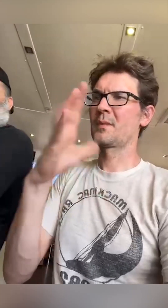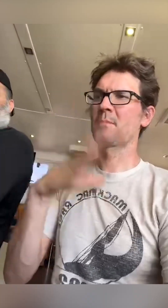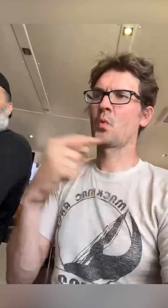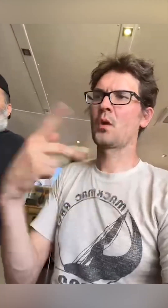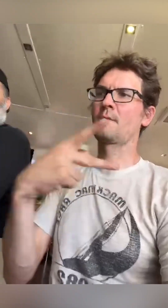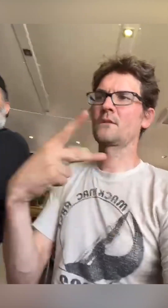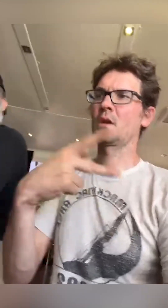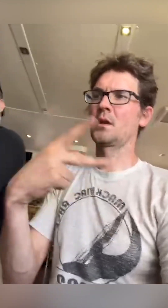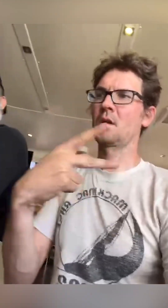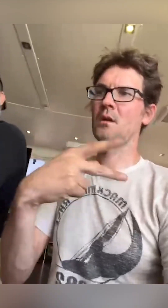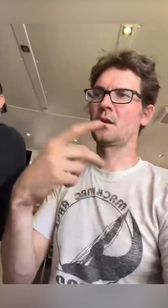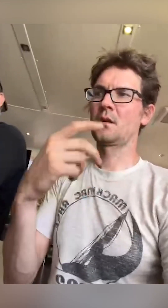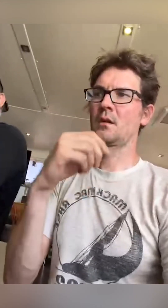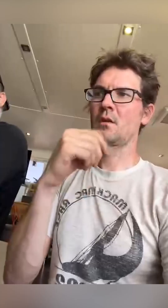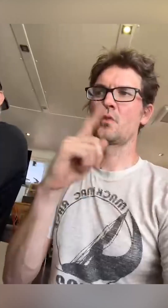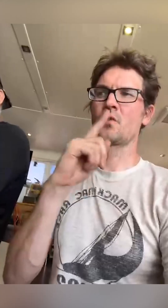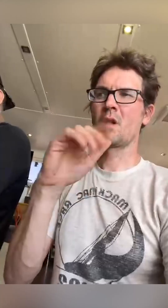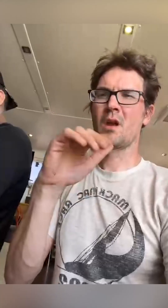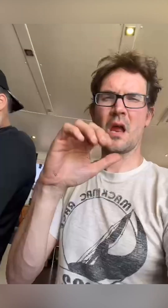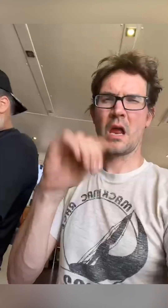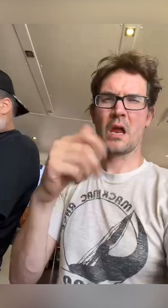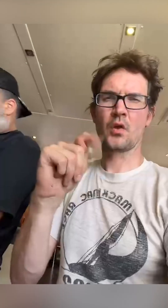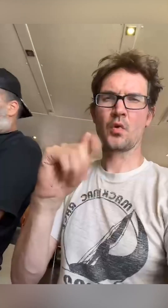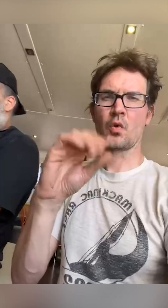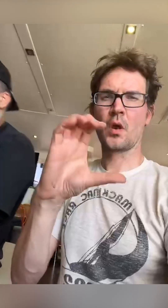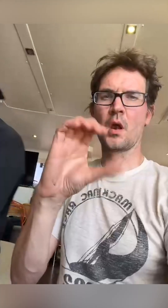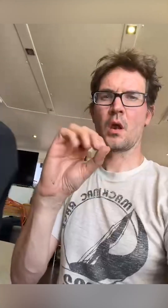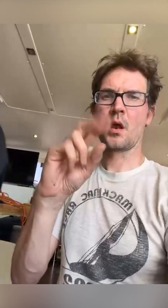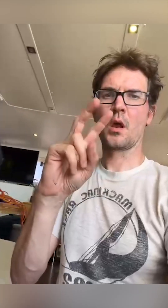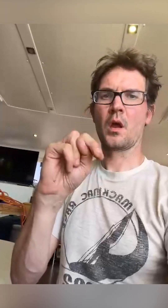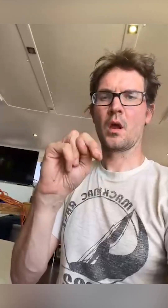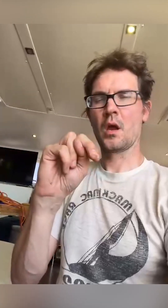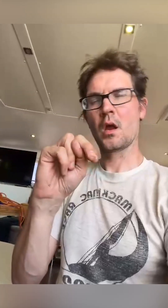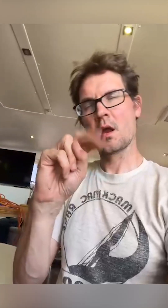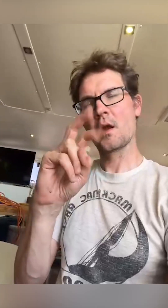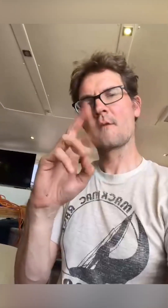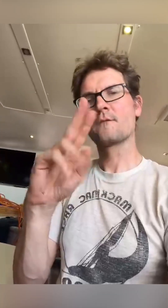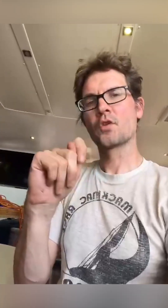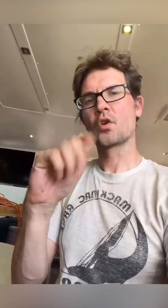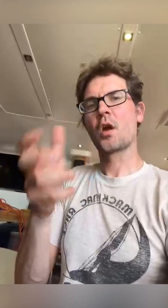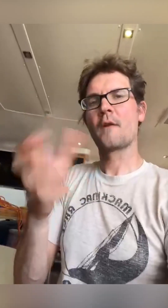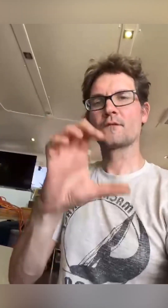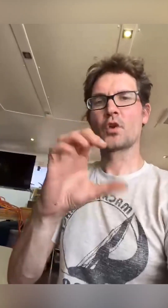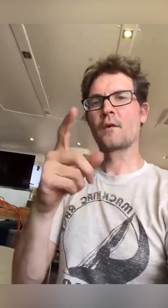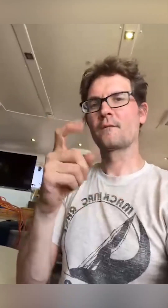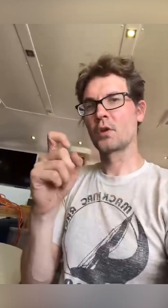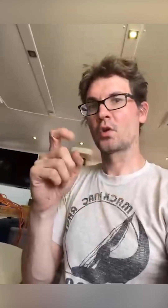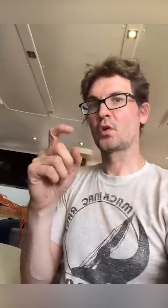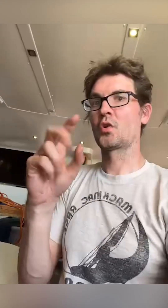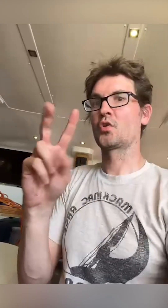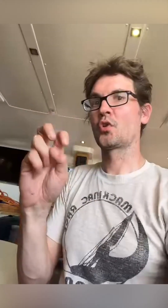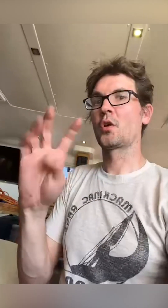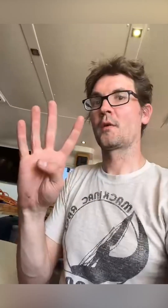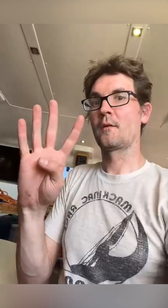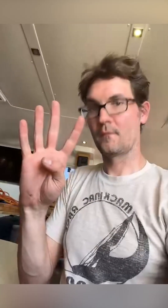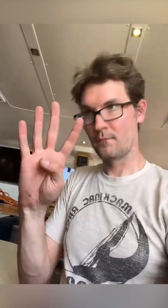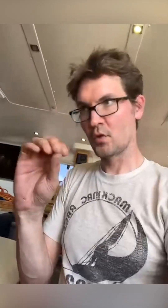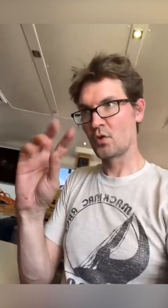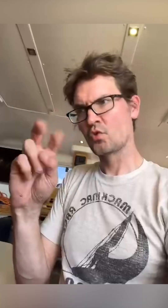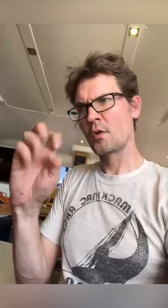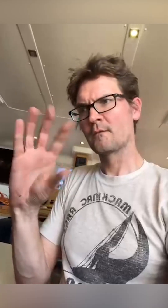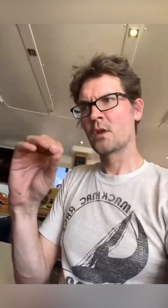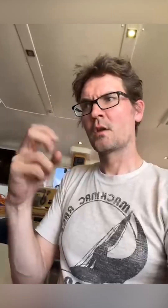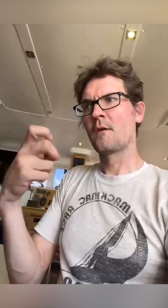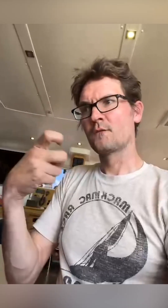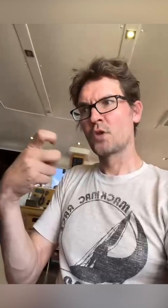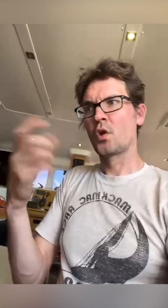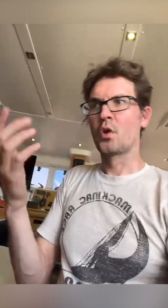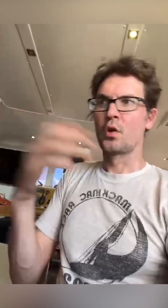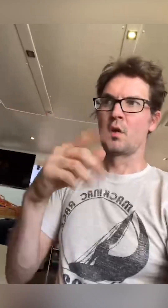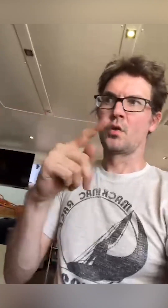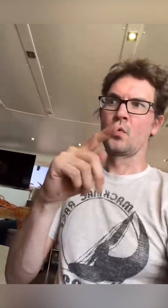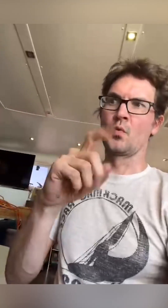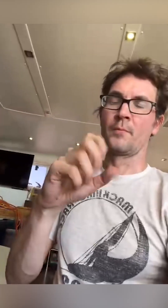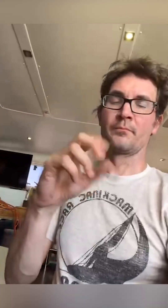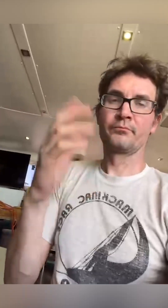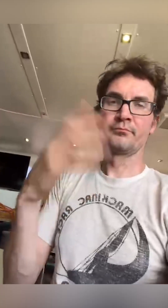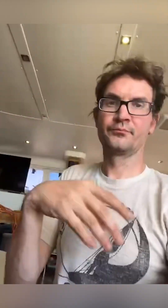He tried to sort it out, but he couldn’t figure out why the system wasn’t converting from 240 to 120 volts.